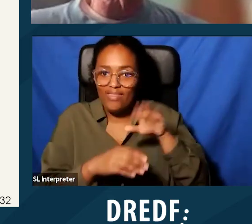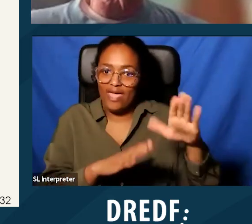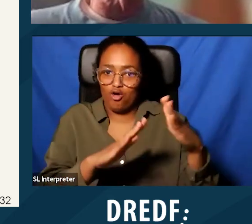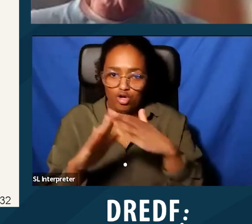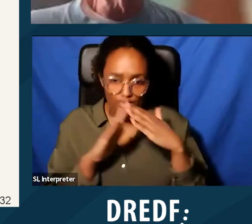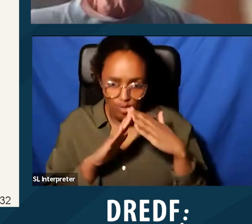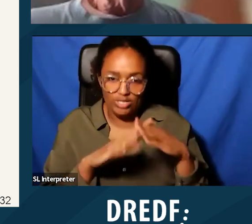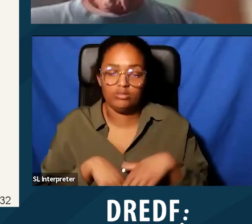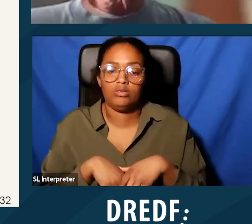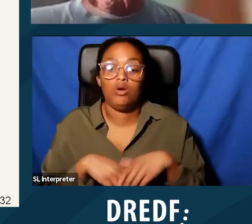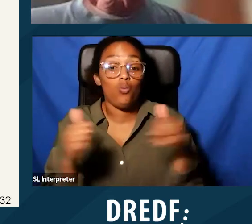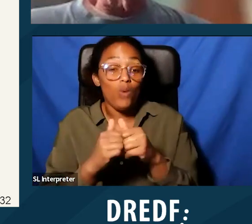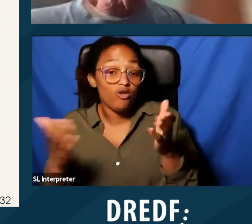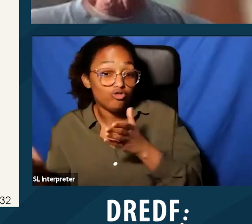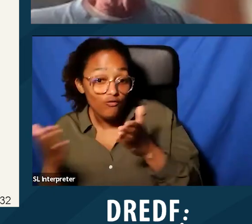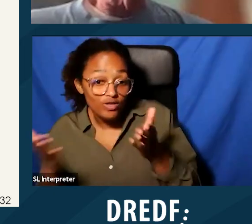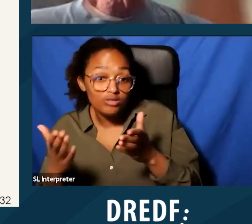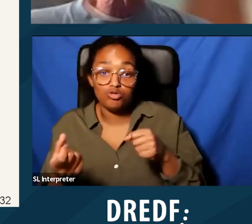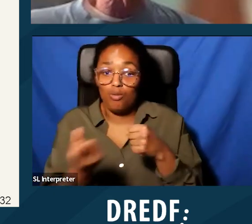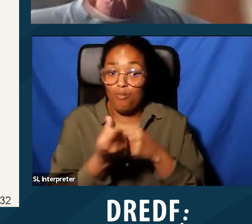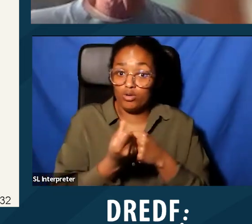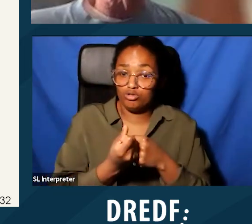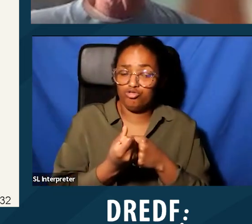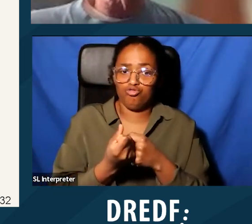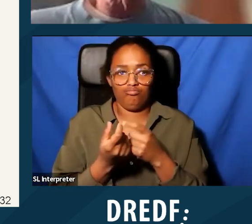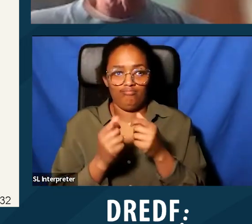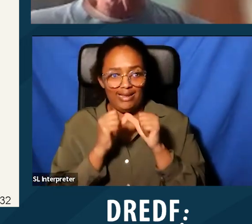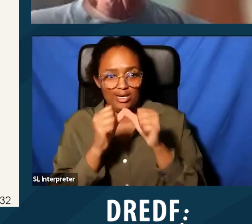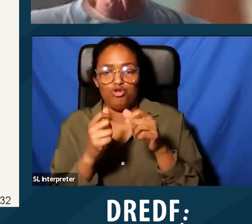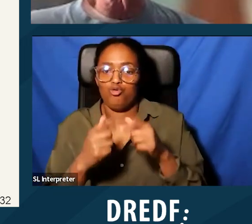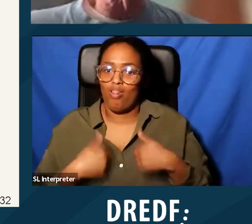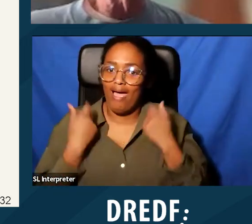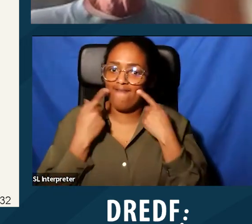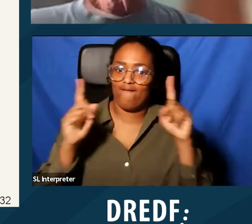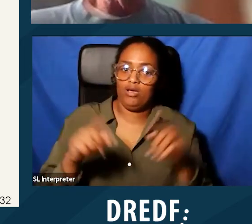This lawsuit attacks our right to live in the community. Our state should not be part of